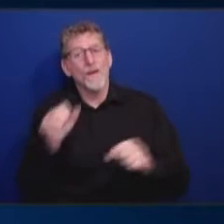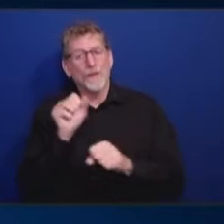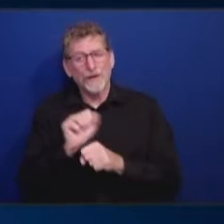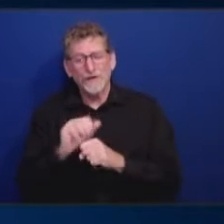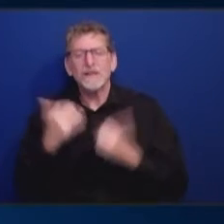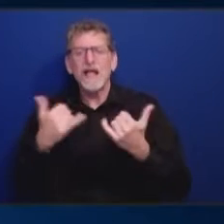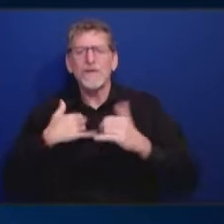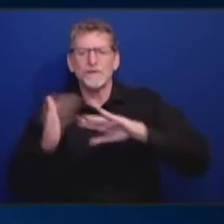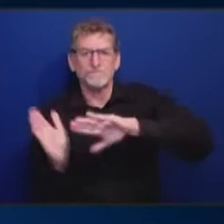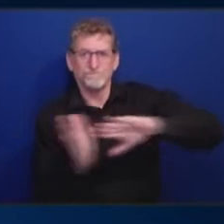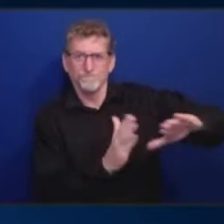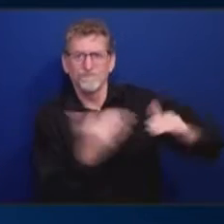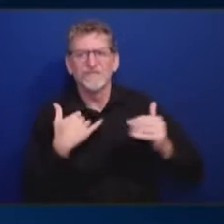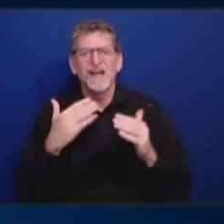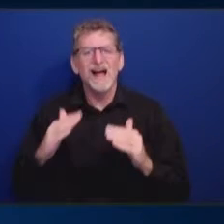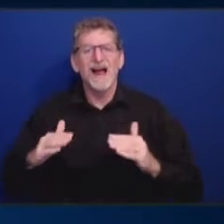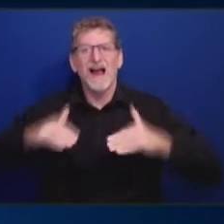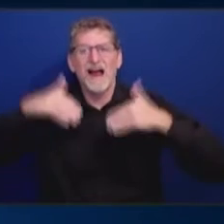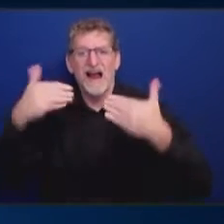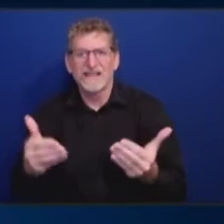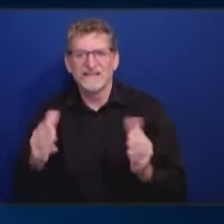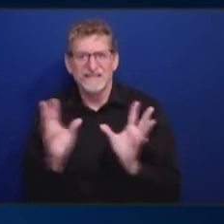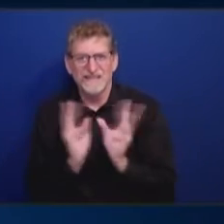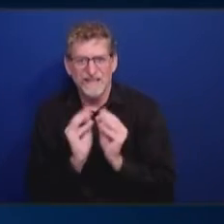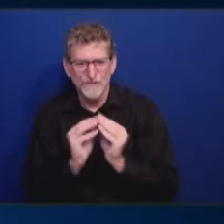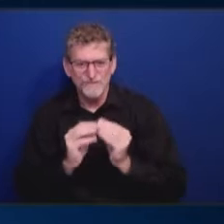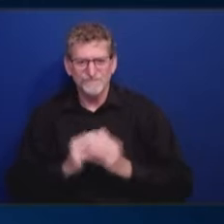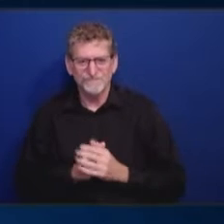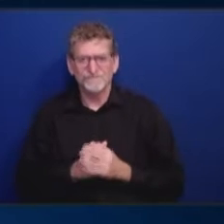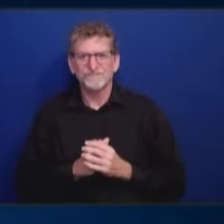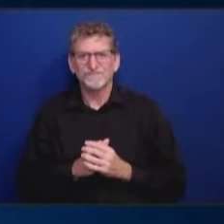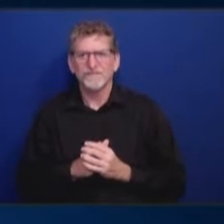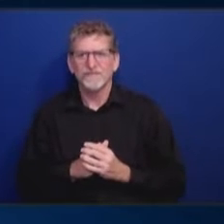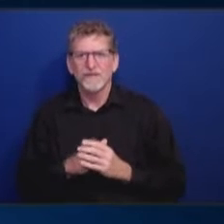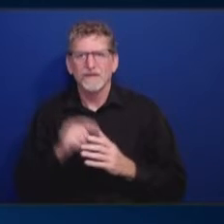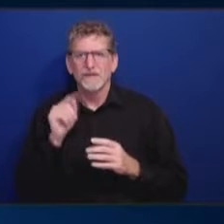And, you know, this is one of the key priority areas that we talk about climate